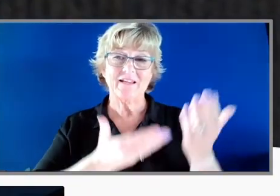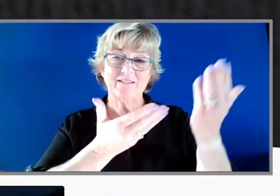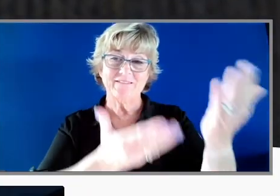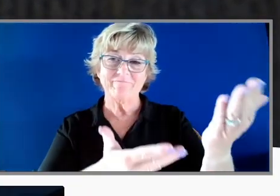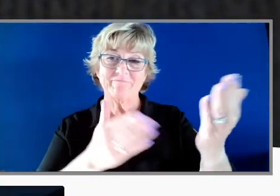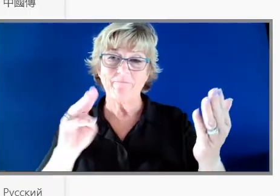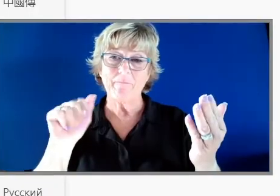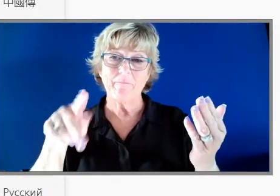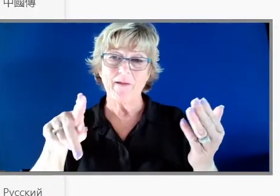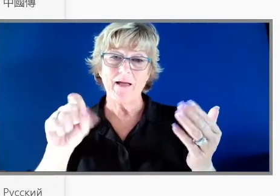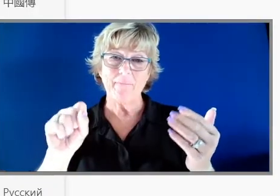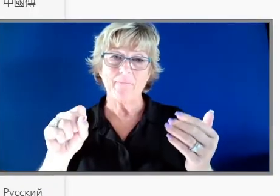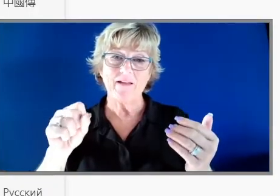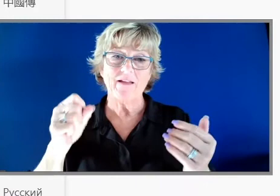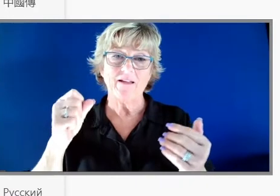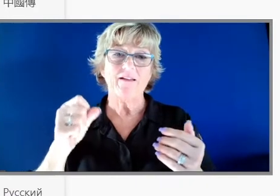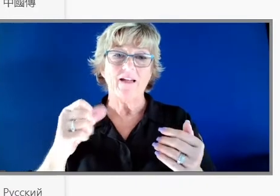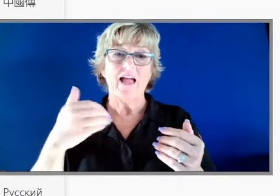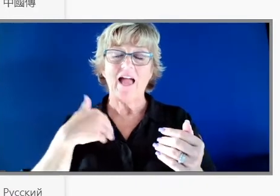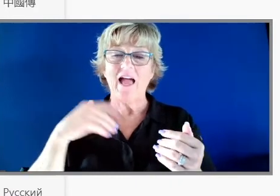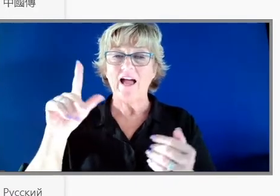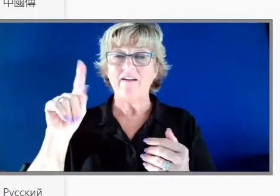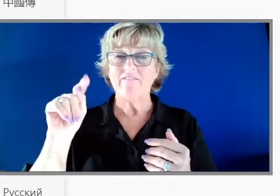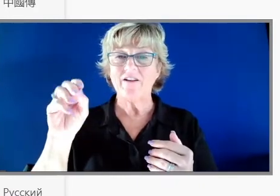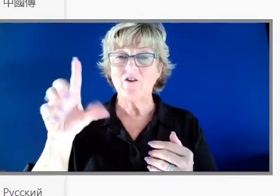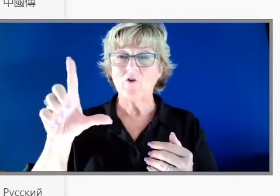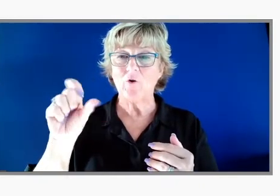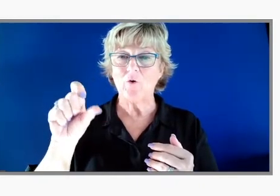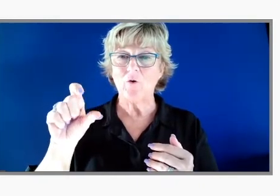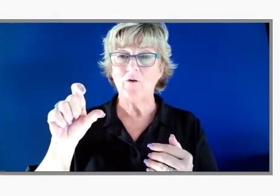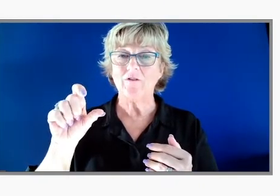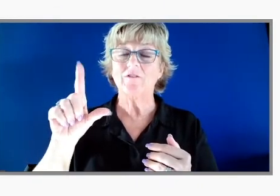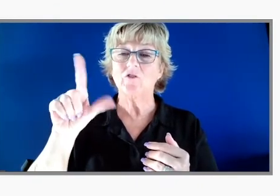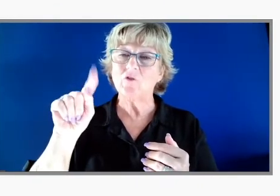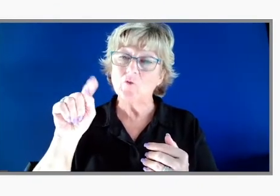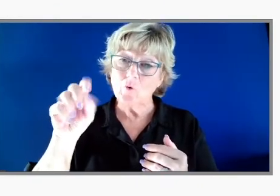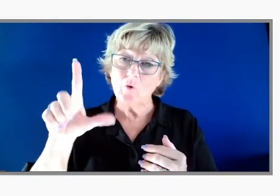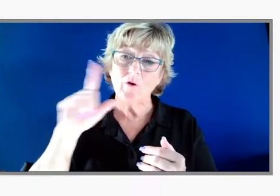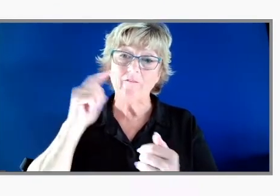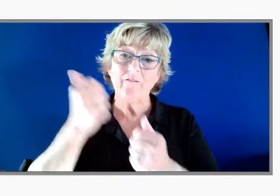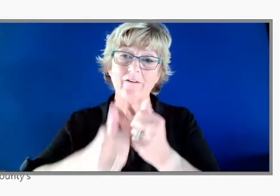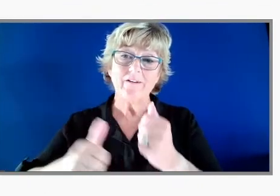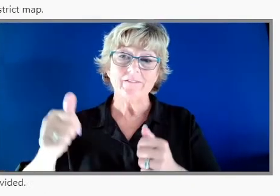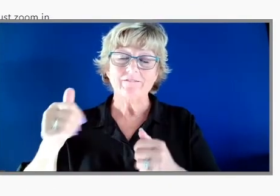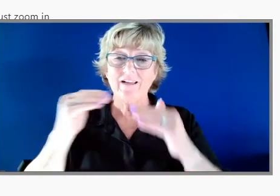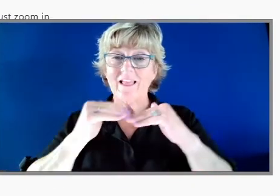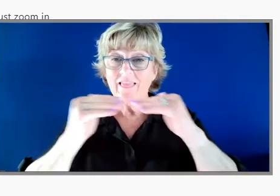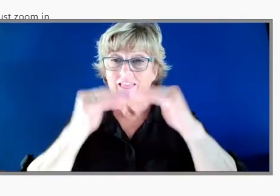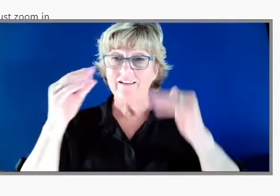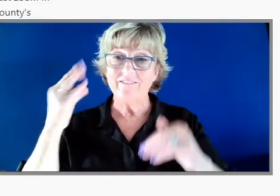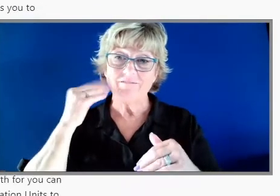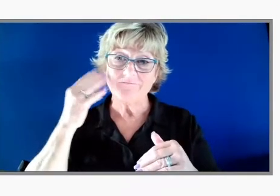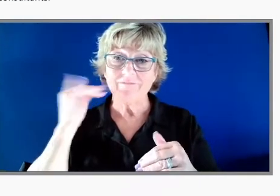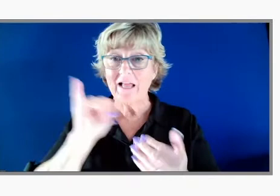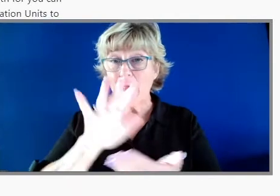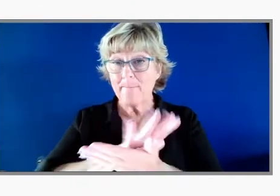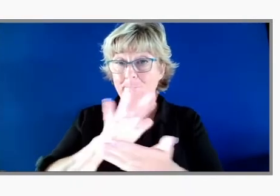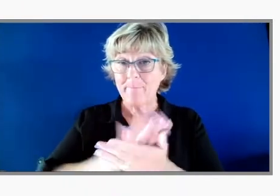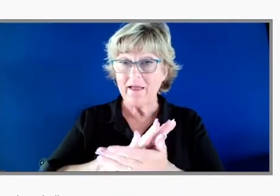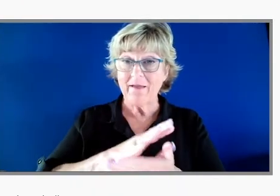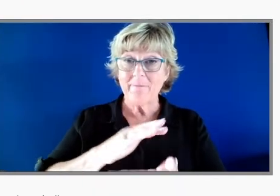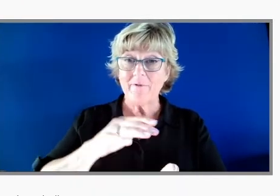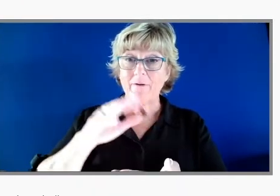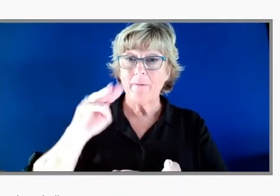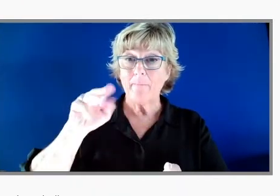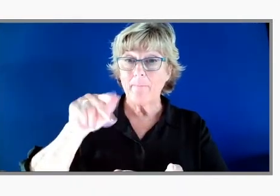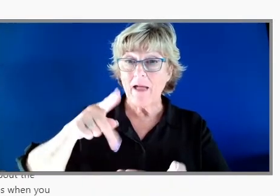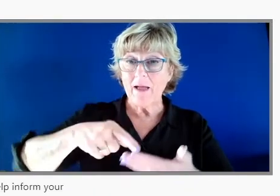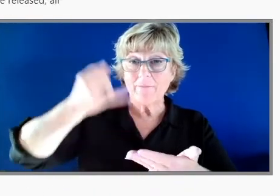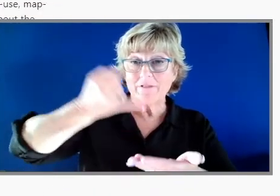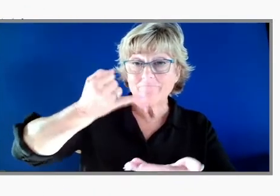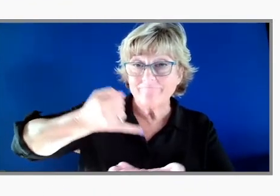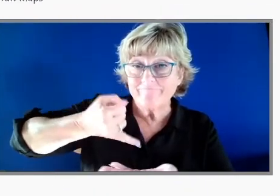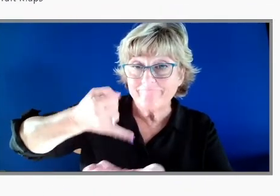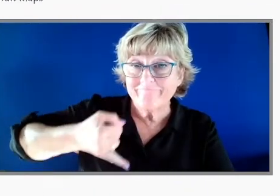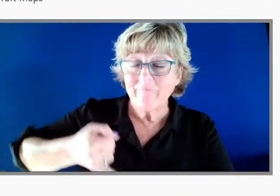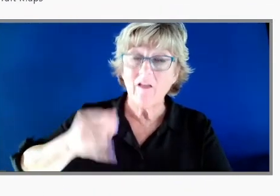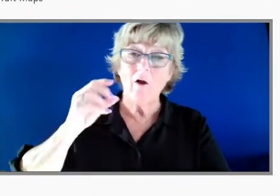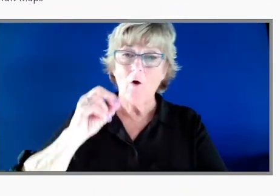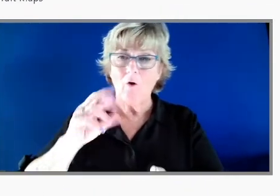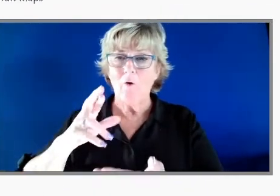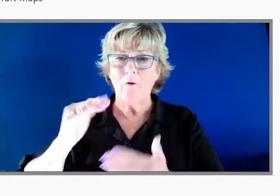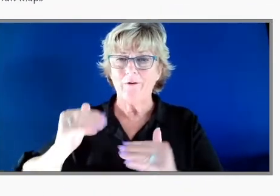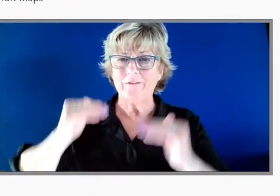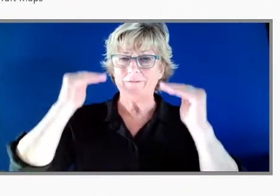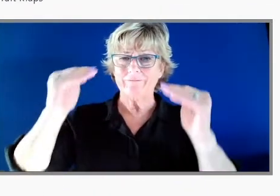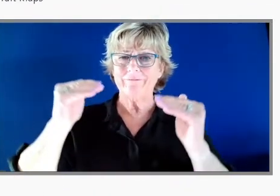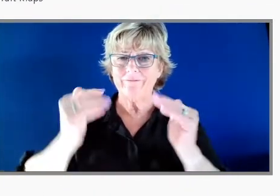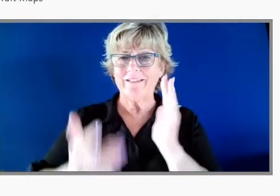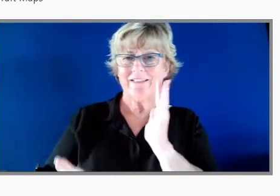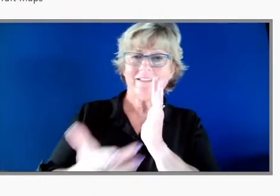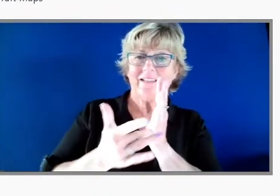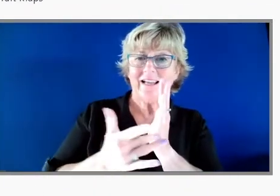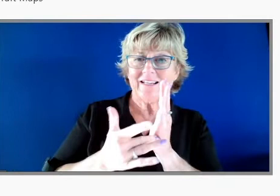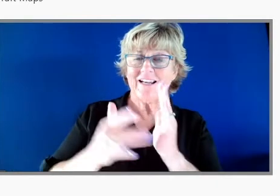Studio: How to submit maps for redistricting there is a map submission tool for every level of experience and interest from